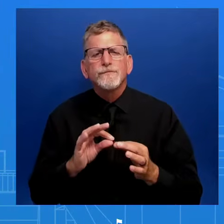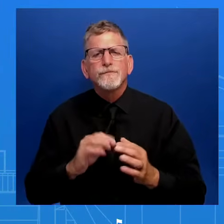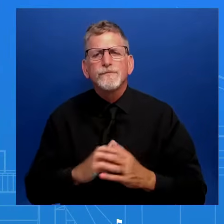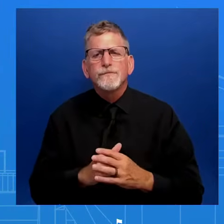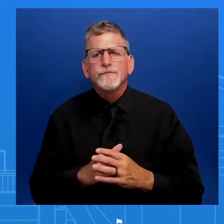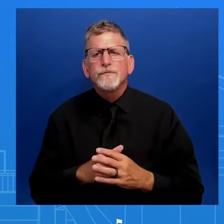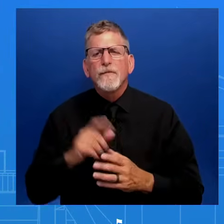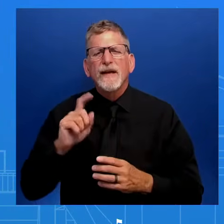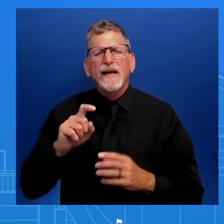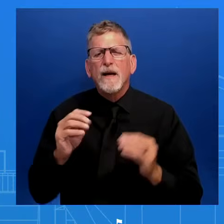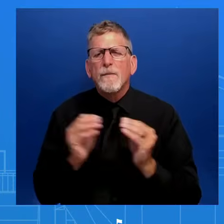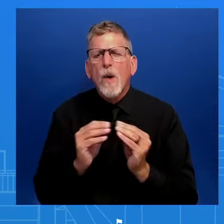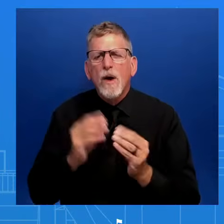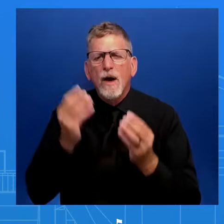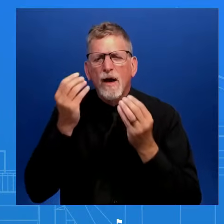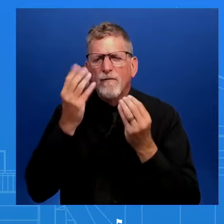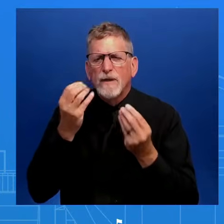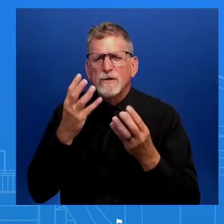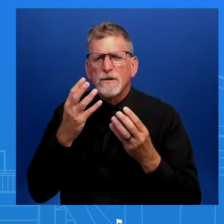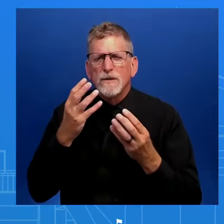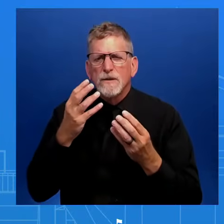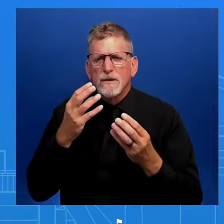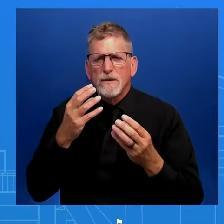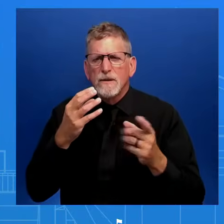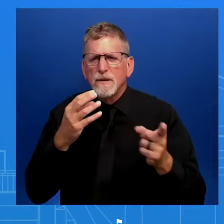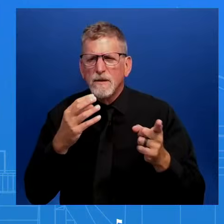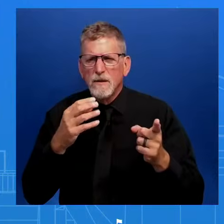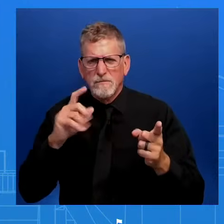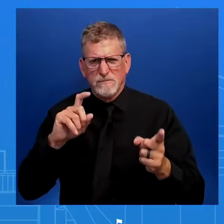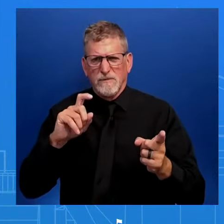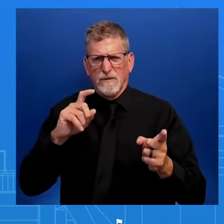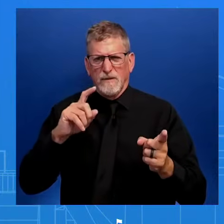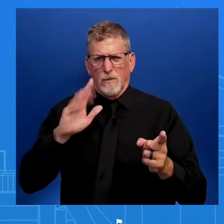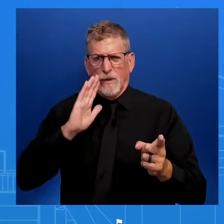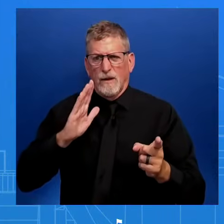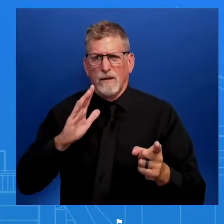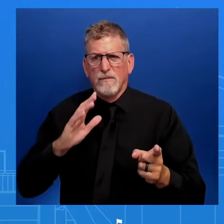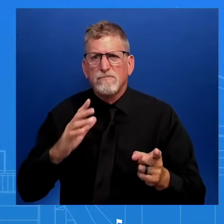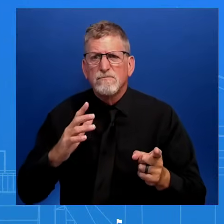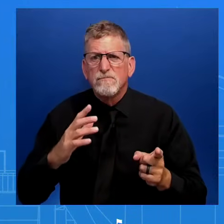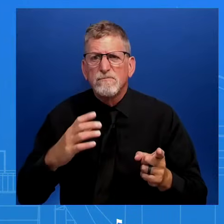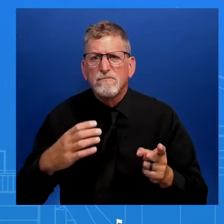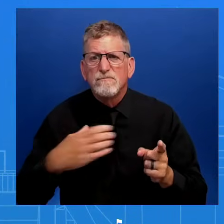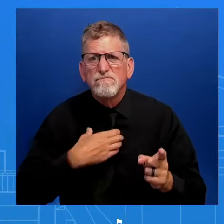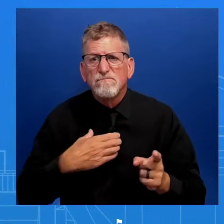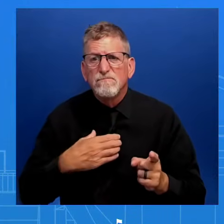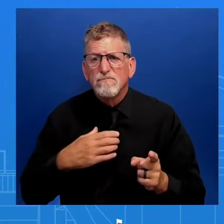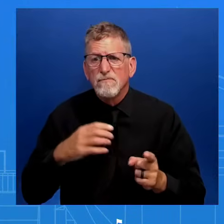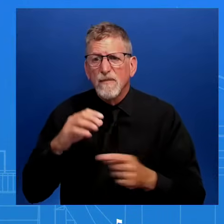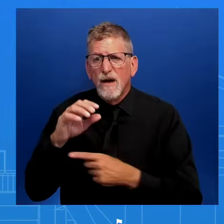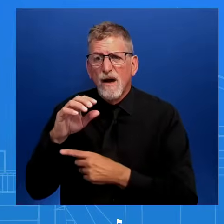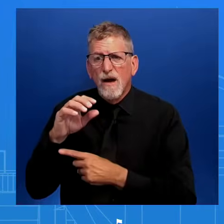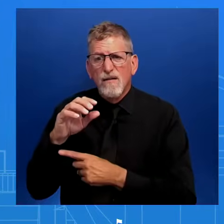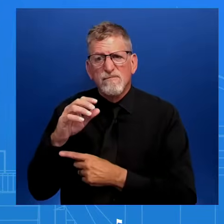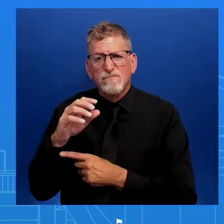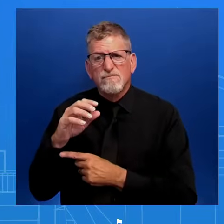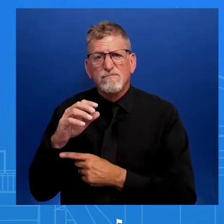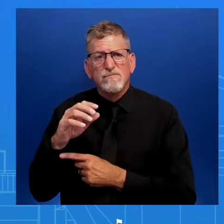on the Hunter Biden thing. Can -- and I think this will cut to the -- I don't -- not going to ask you to speak to anything other than this administration.